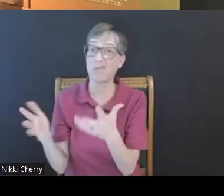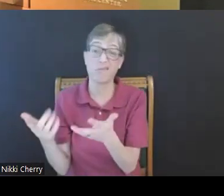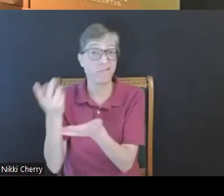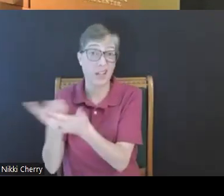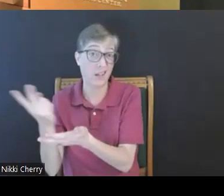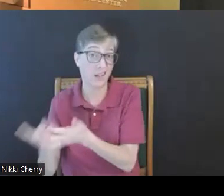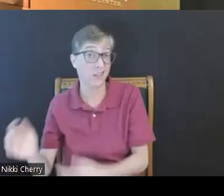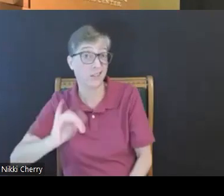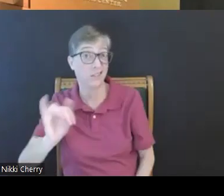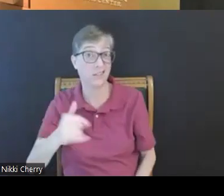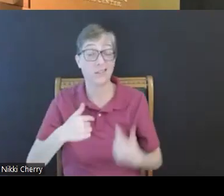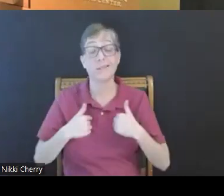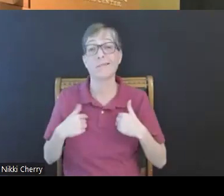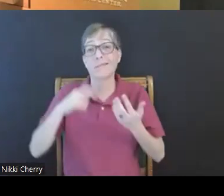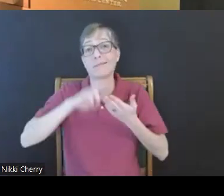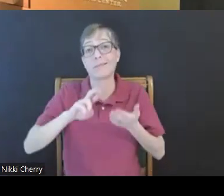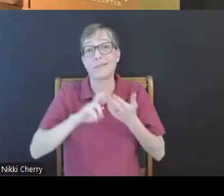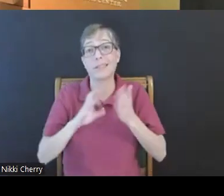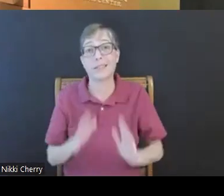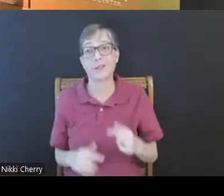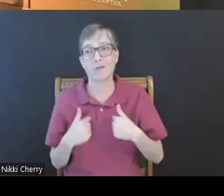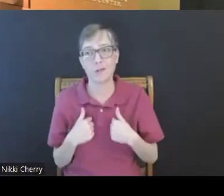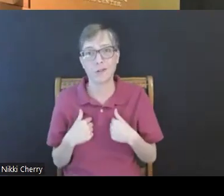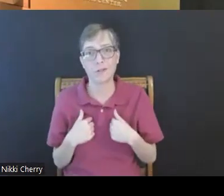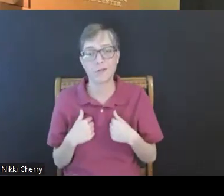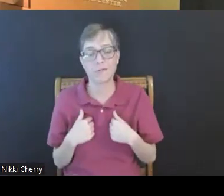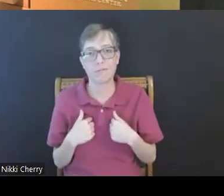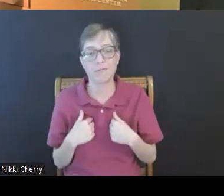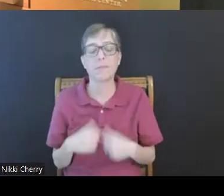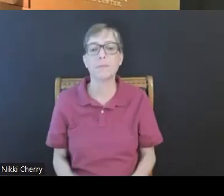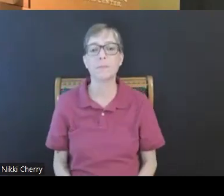honest uh you know there are lots of things for every one of these things that I showed you that